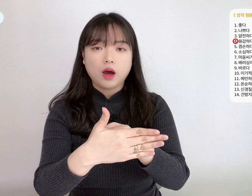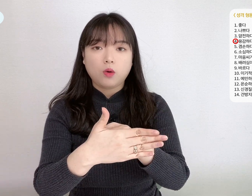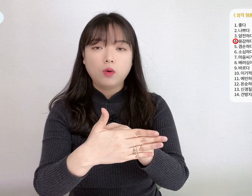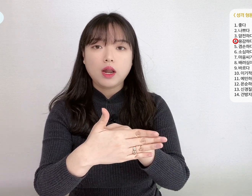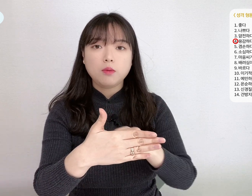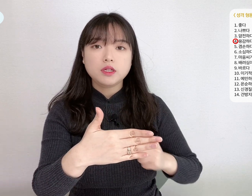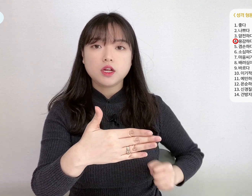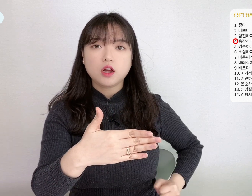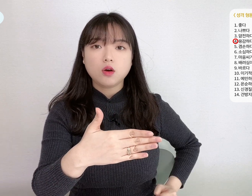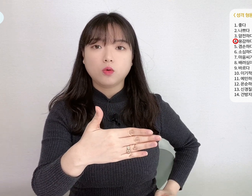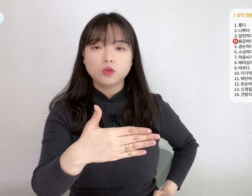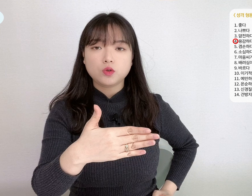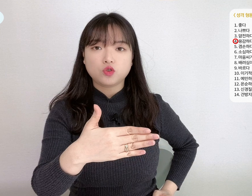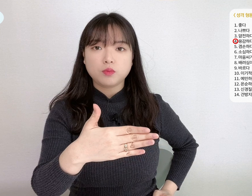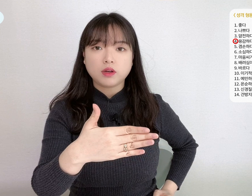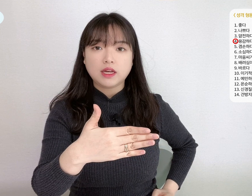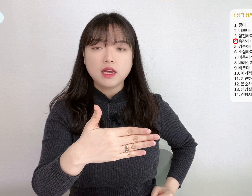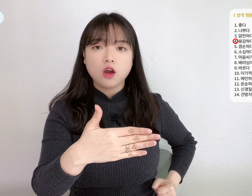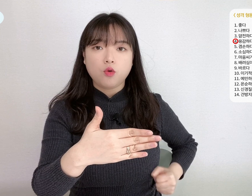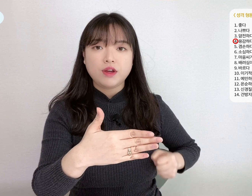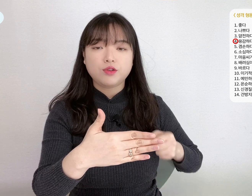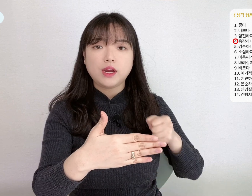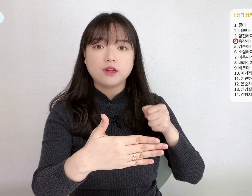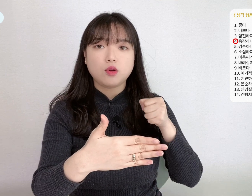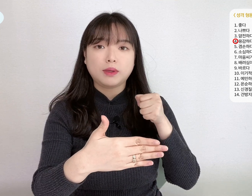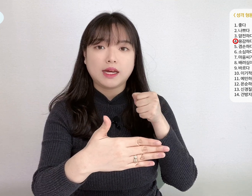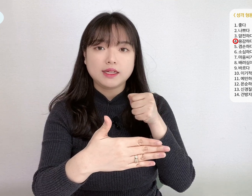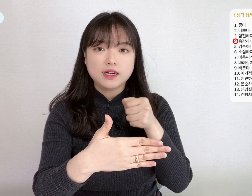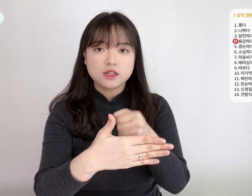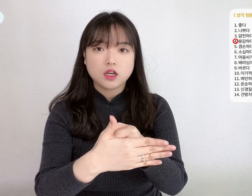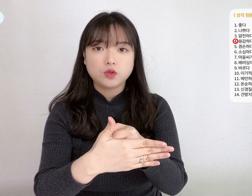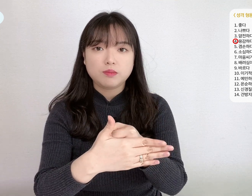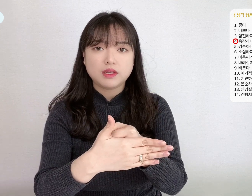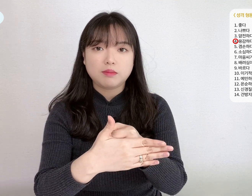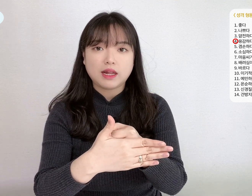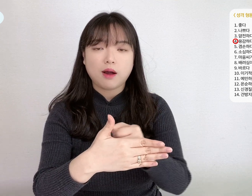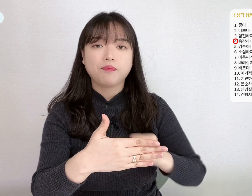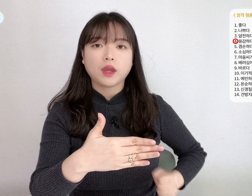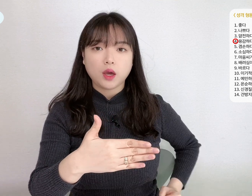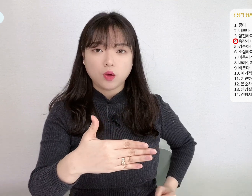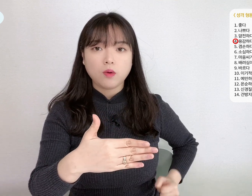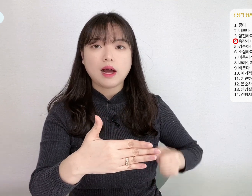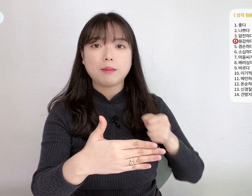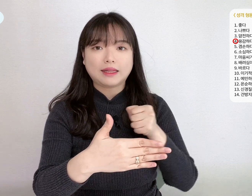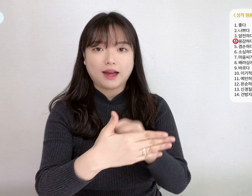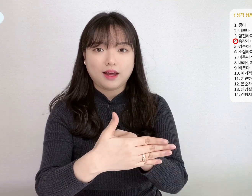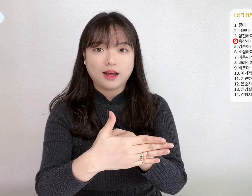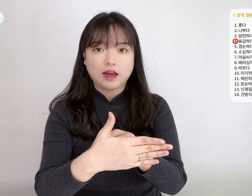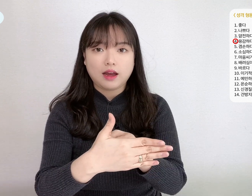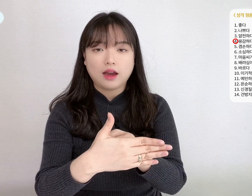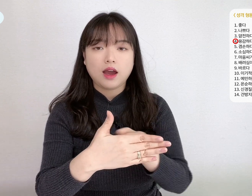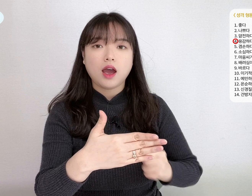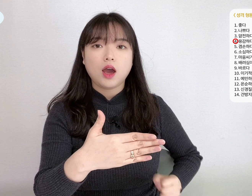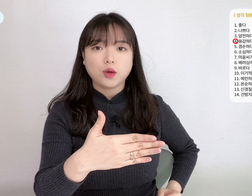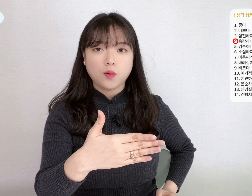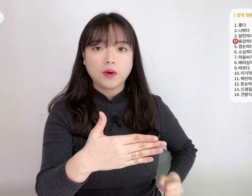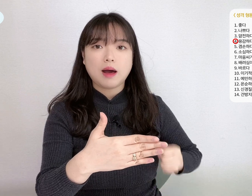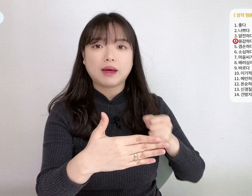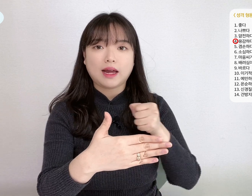hit the palm of your left hand with your right fist [Brave] Something is coming out of the boat